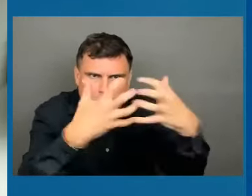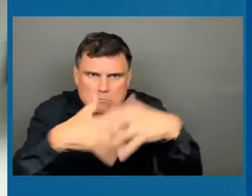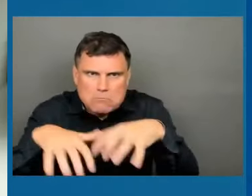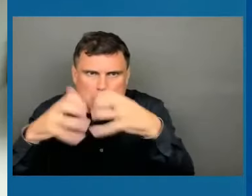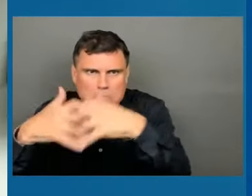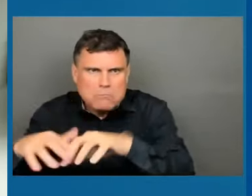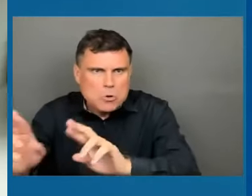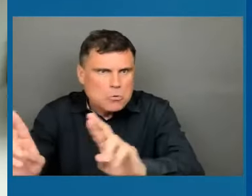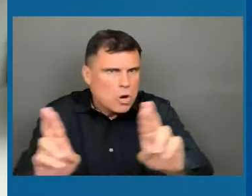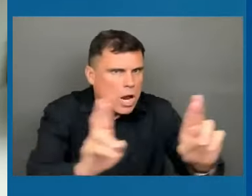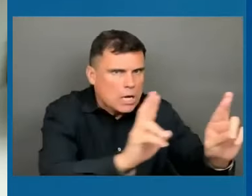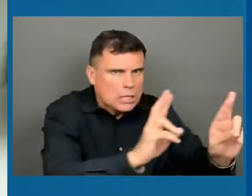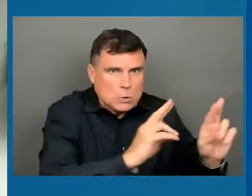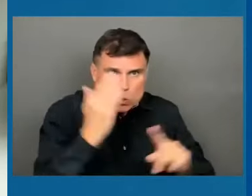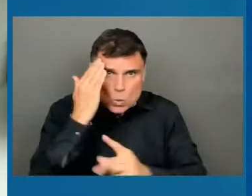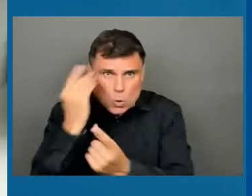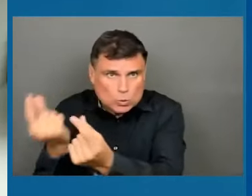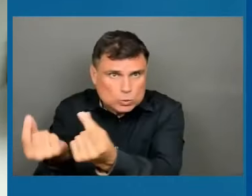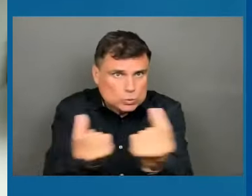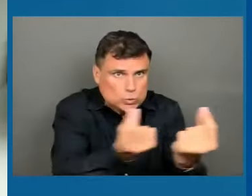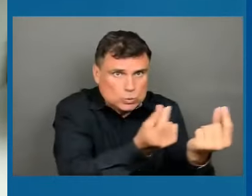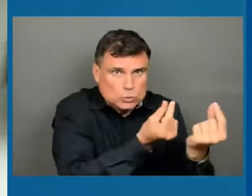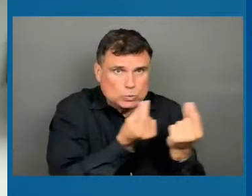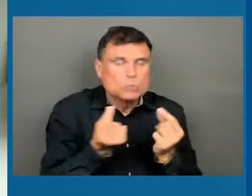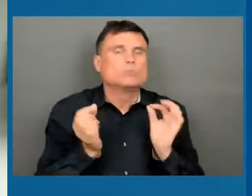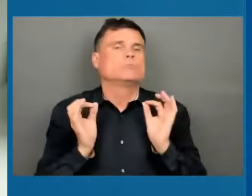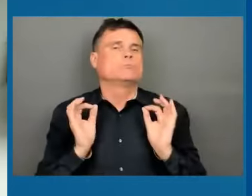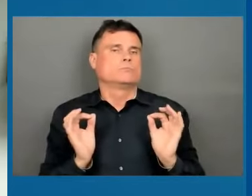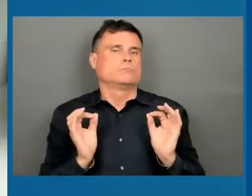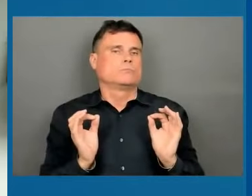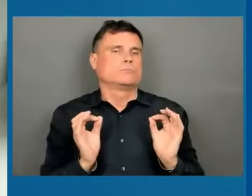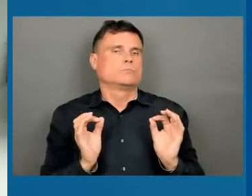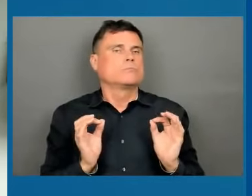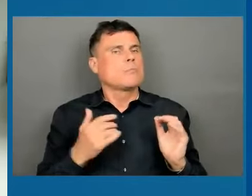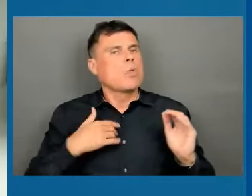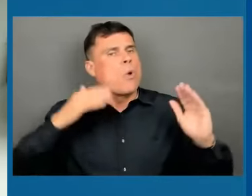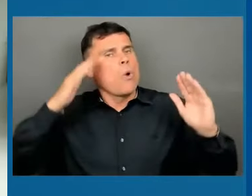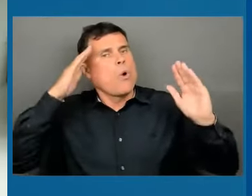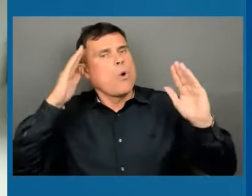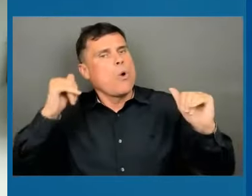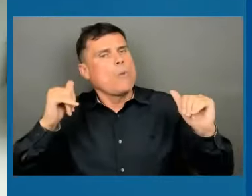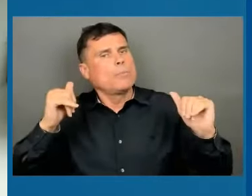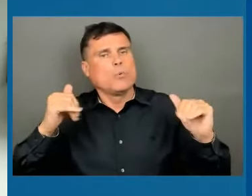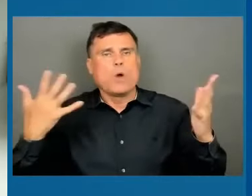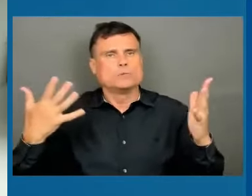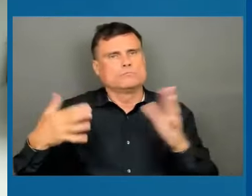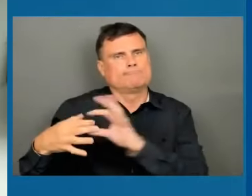forward on how to improve our preach together, both communities and local government, first nations and the province.